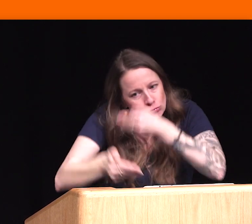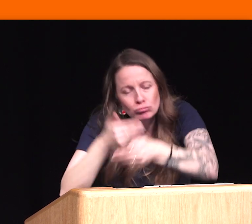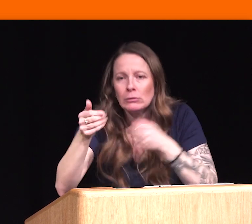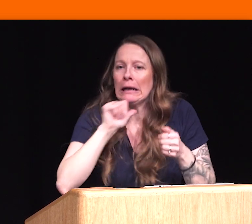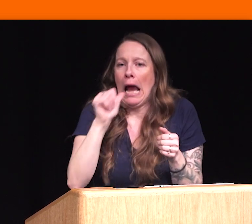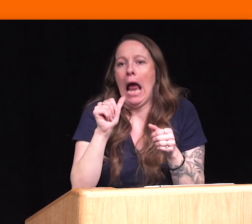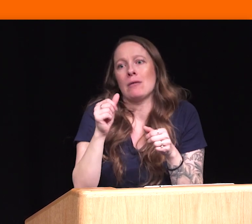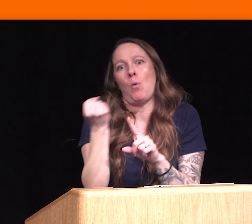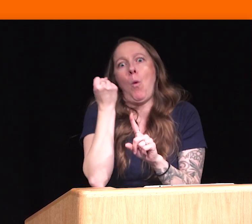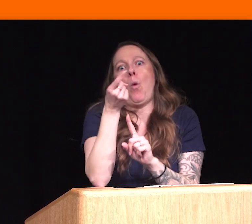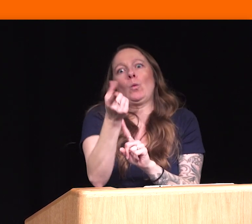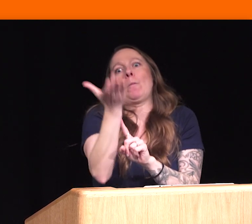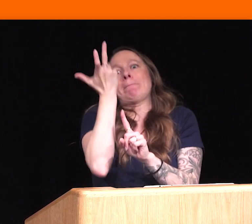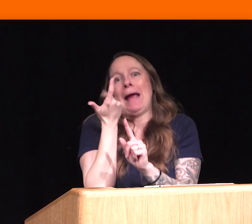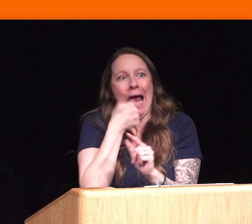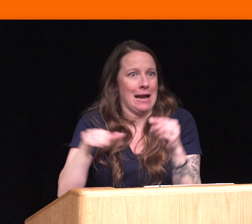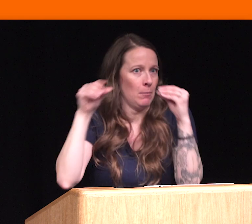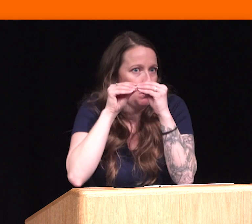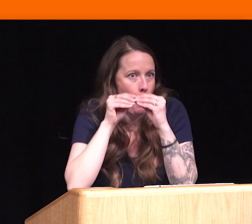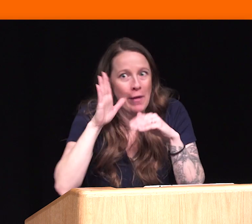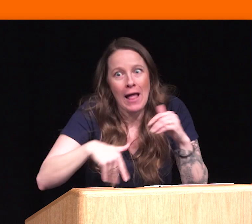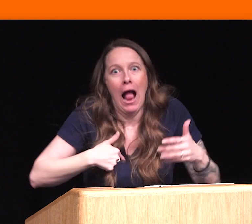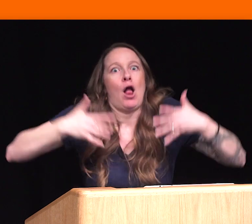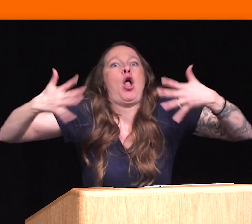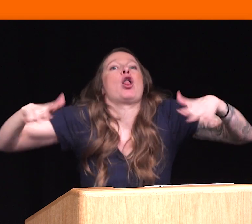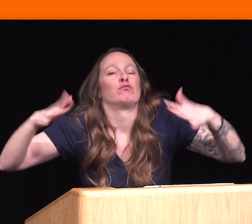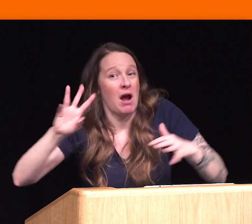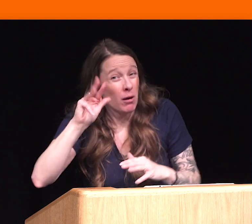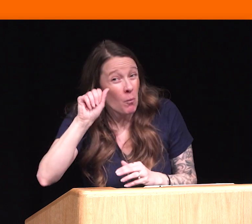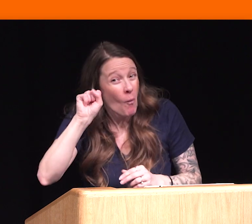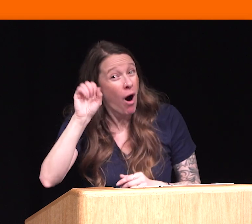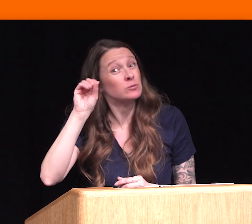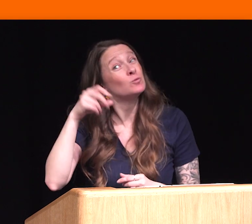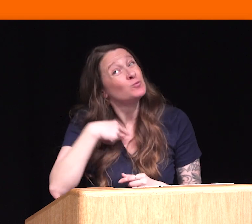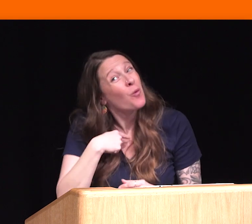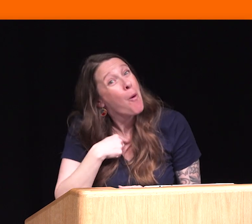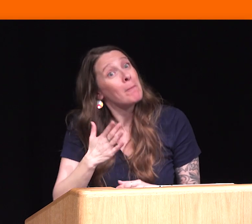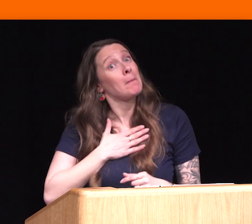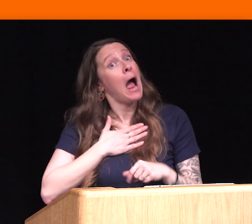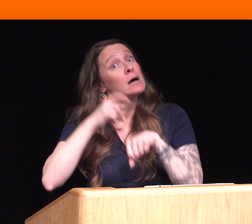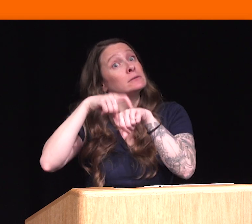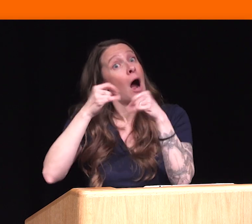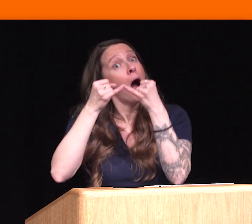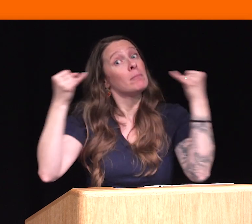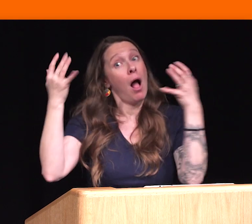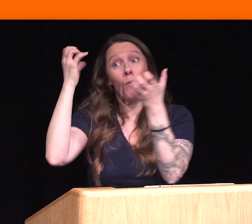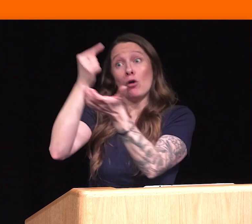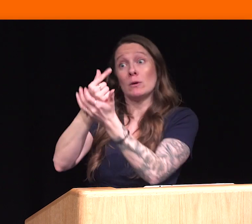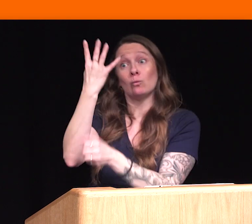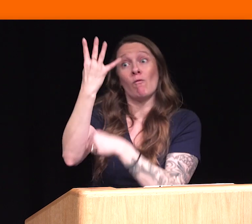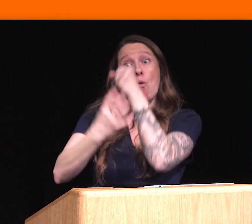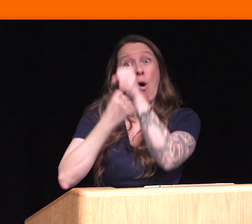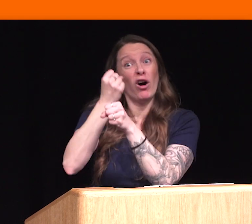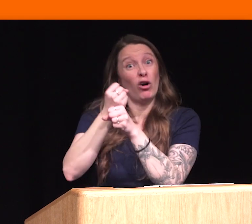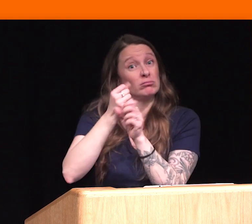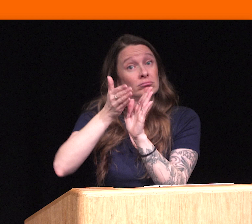He could make sure that it stayed on track. It wouldn't hold me back anymore than it already had been. And so, again, remember my timeline